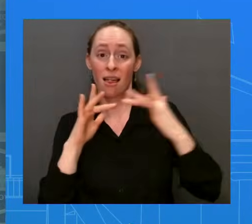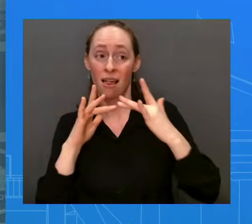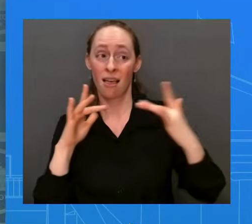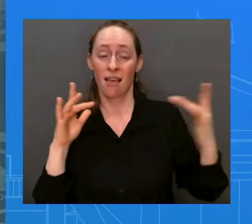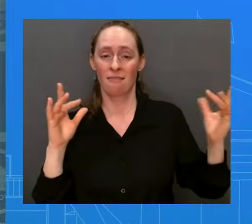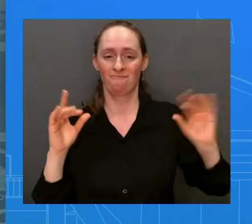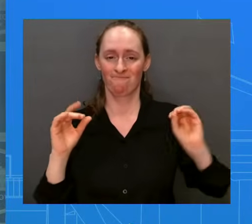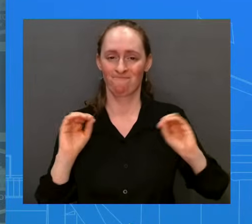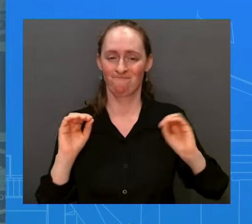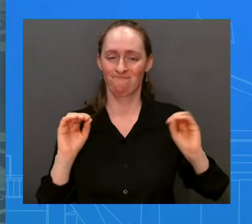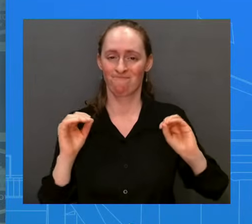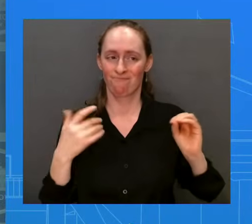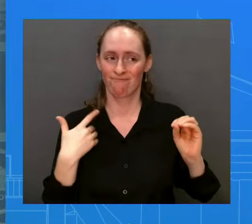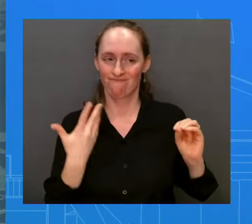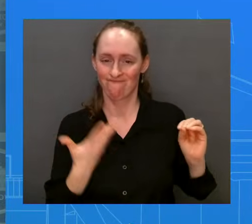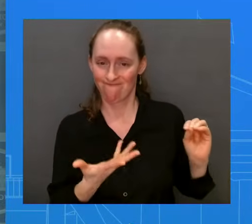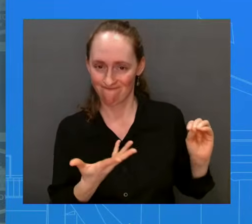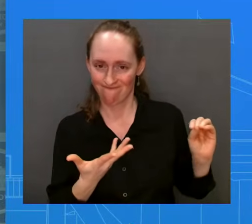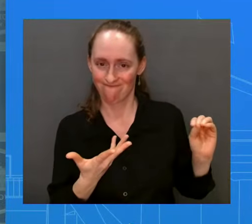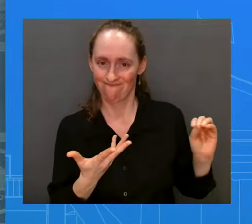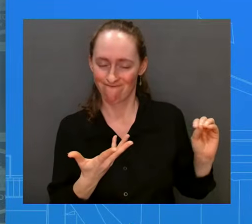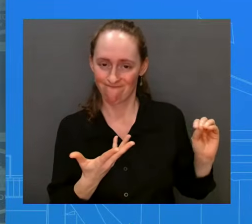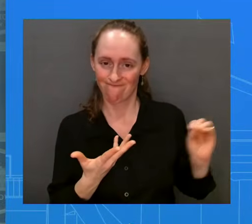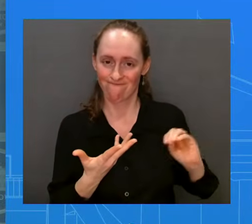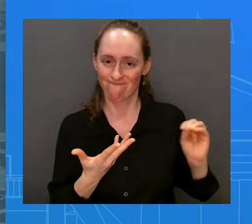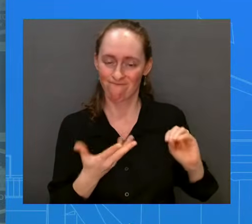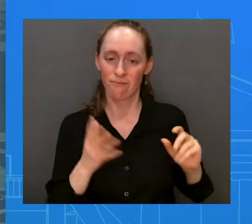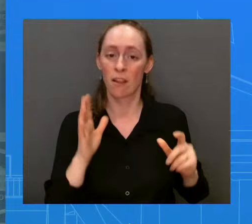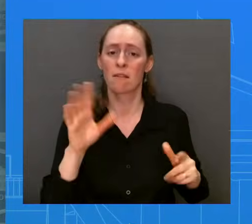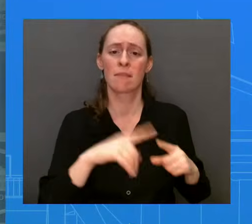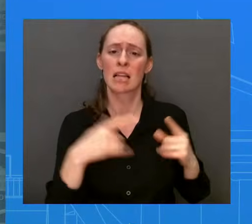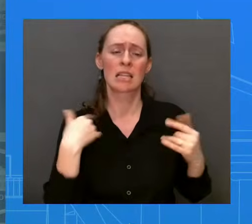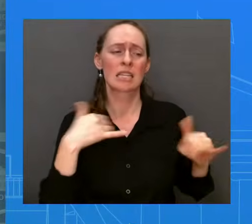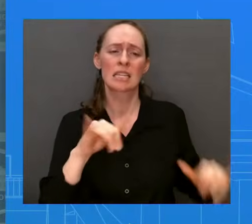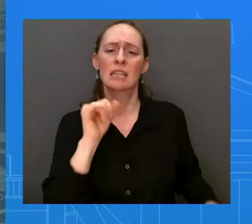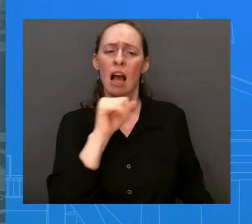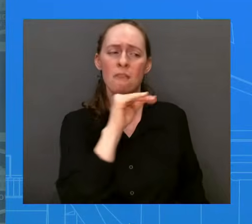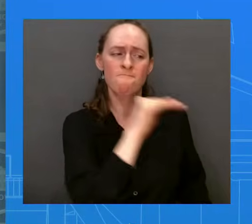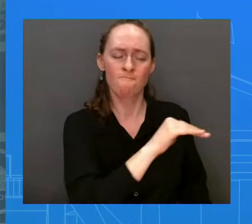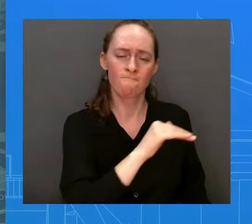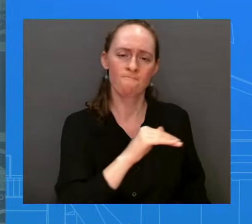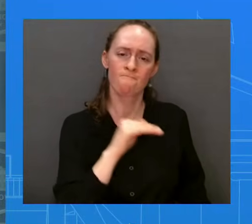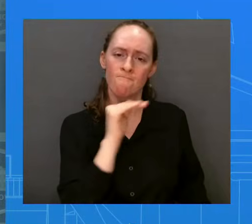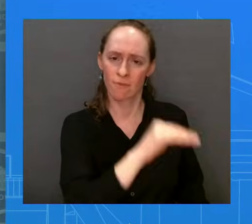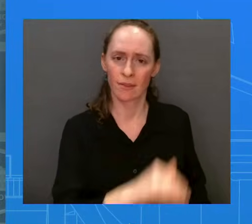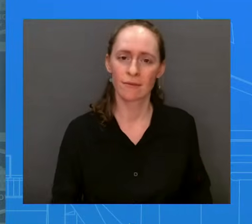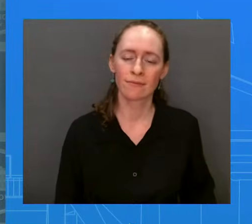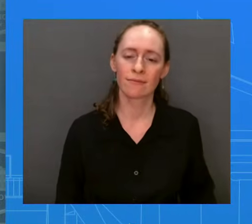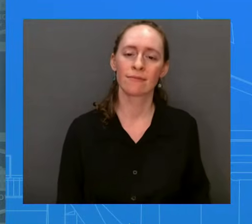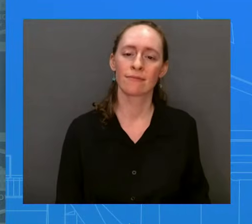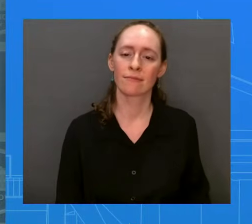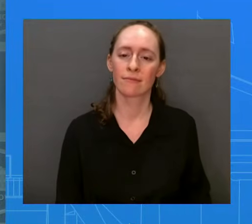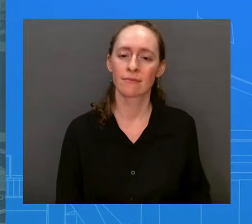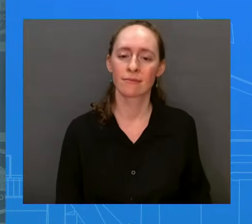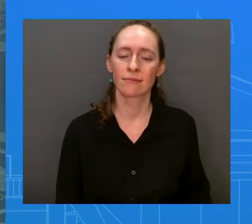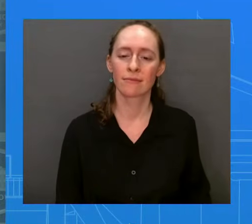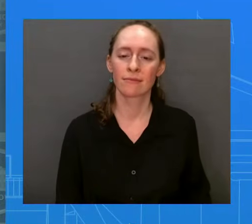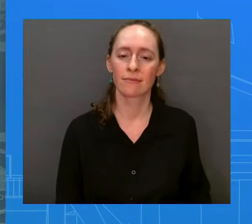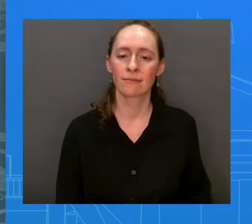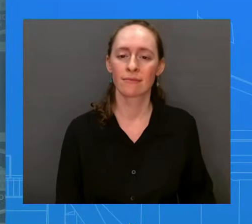And the President would tell you that now is exactly the time to at least preserve some of those lines of communication so that we can avoid miscalculation.